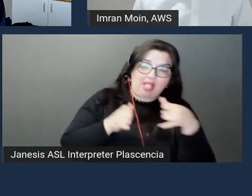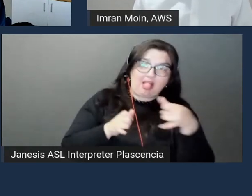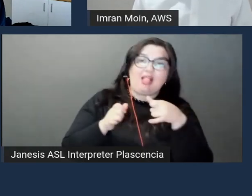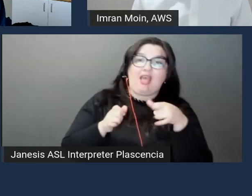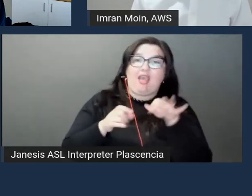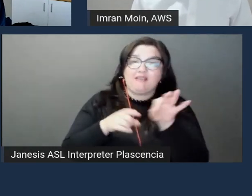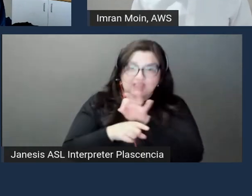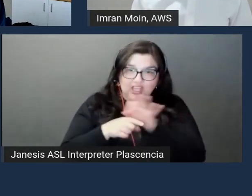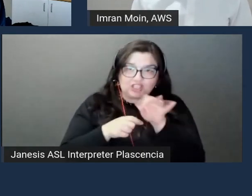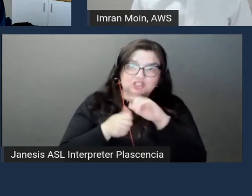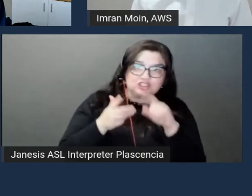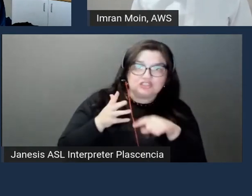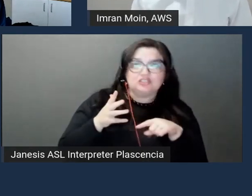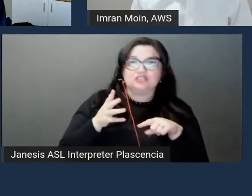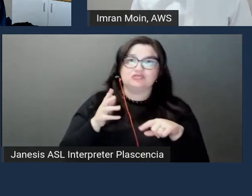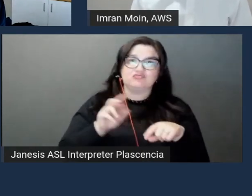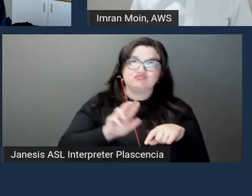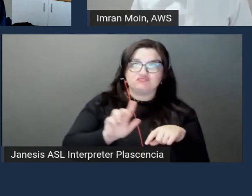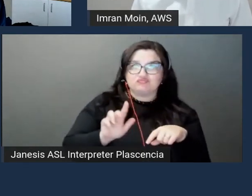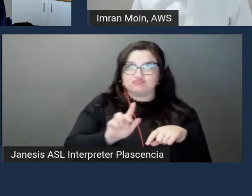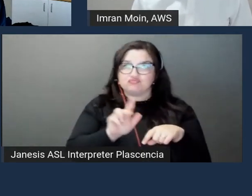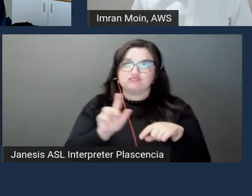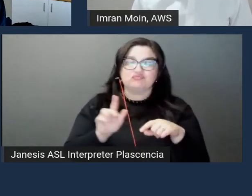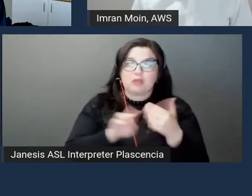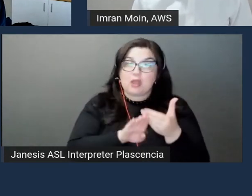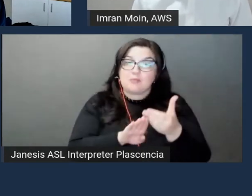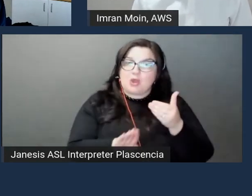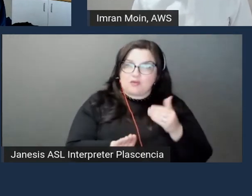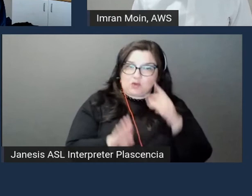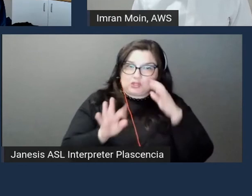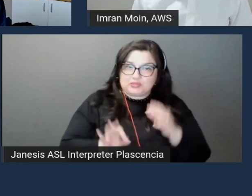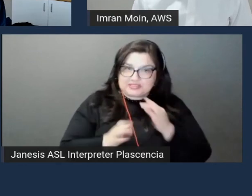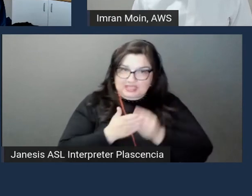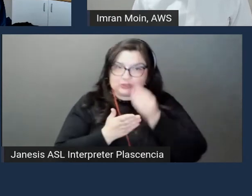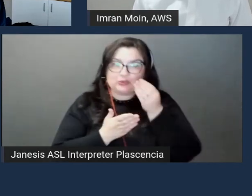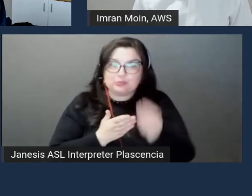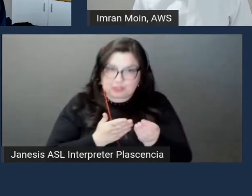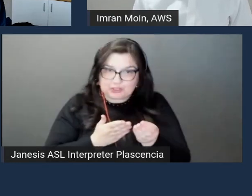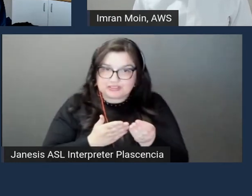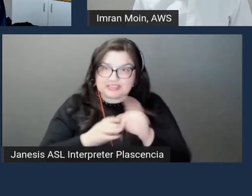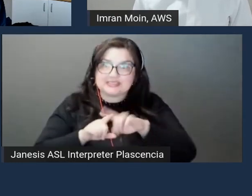with the features of this one, so before actually purchasing the actual device. But again, think about it,